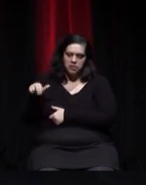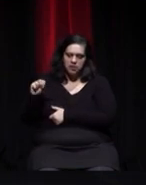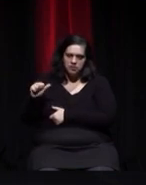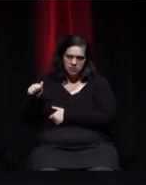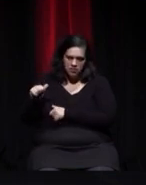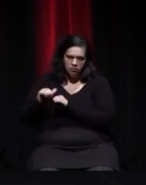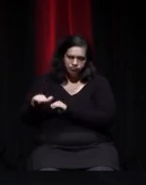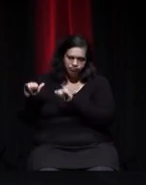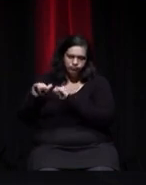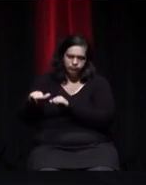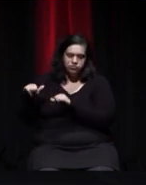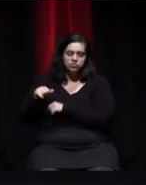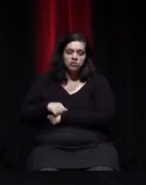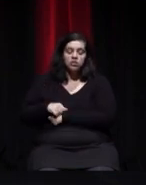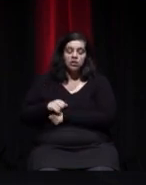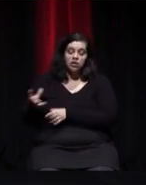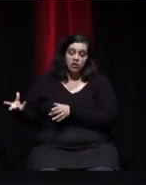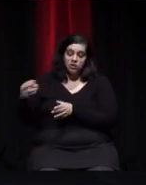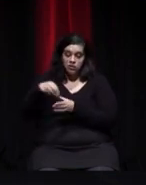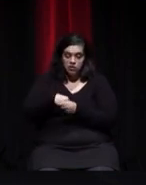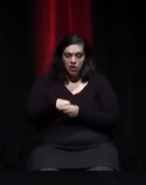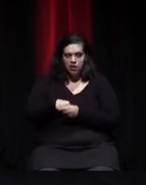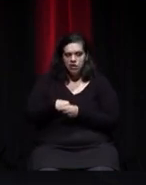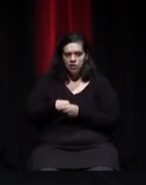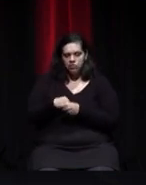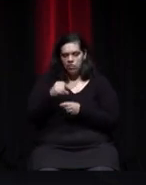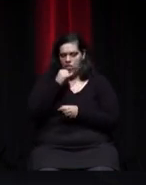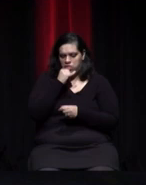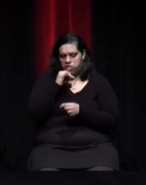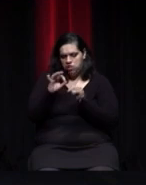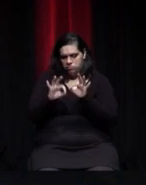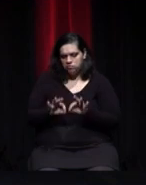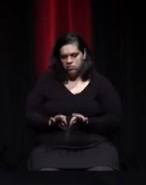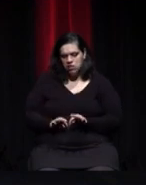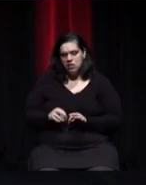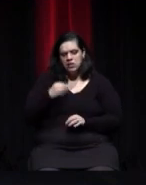inside a draft of an experience in construction,